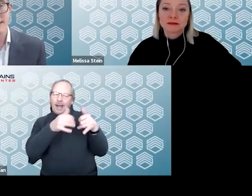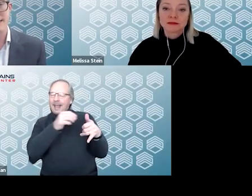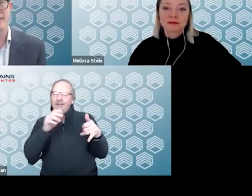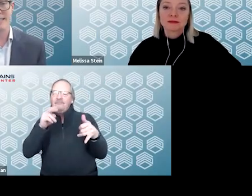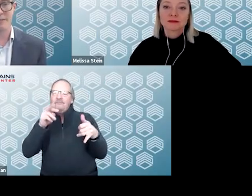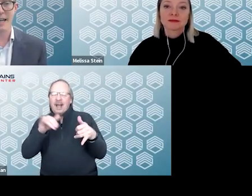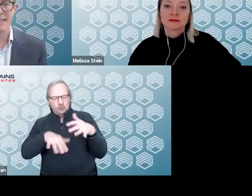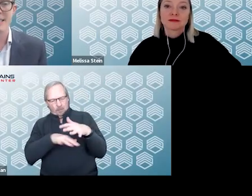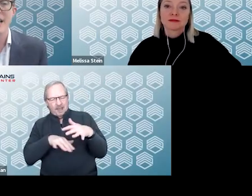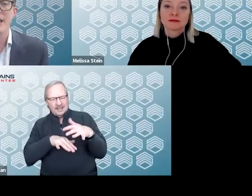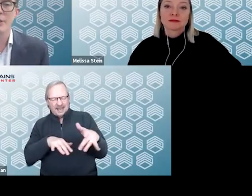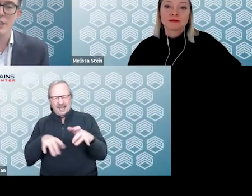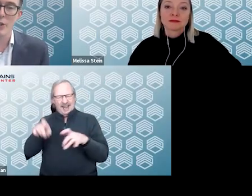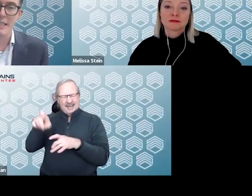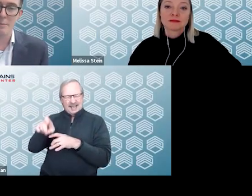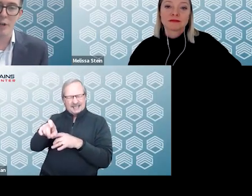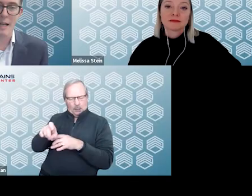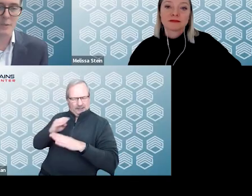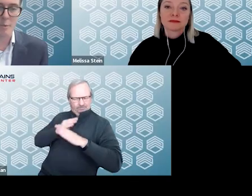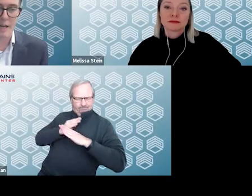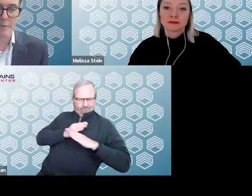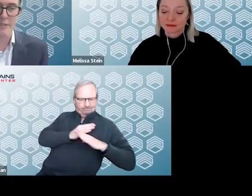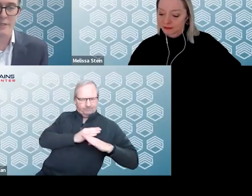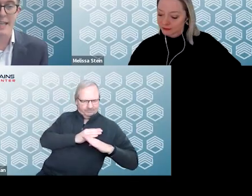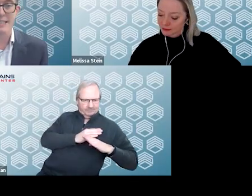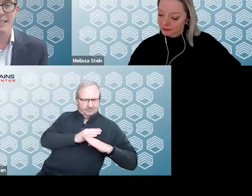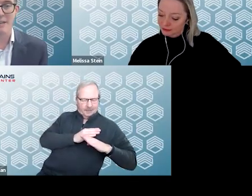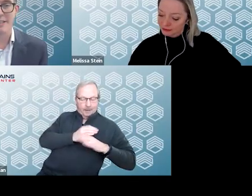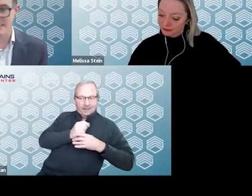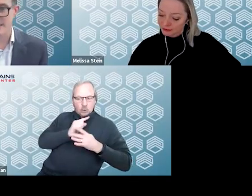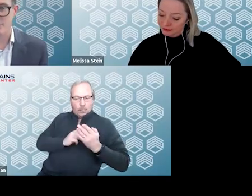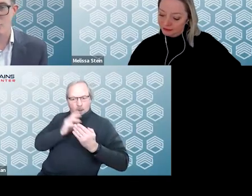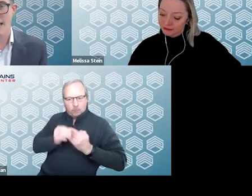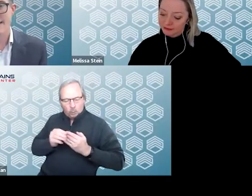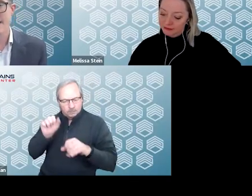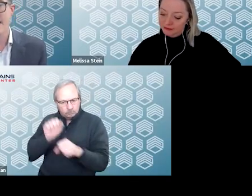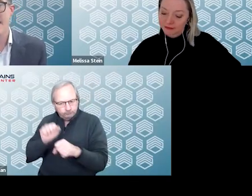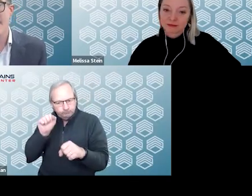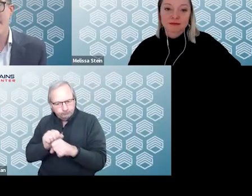along with the necessary safeguards to ensure these programs operate with the fidelity to evidence that's required.